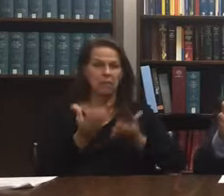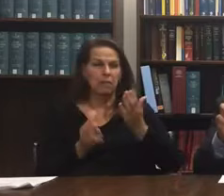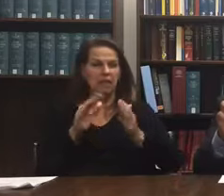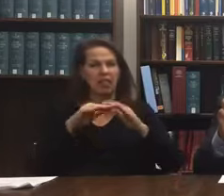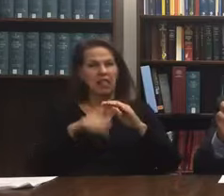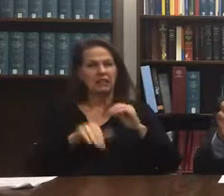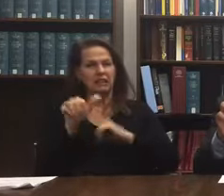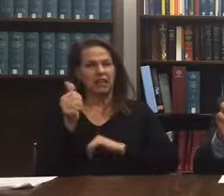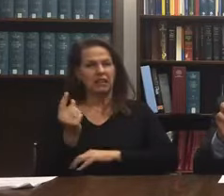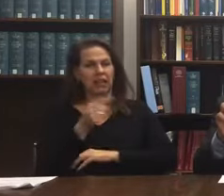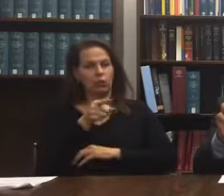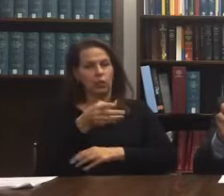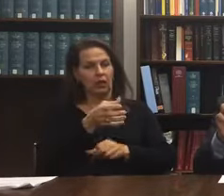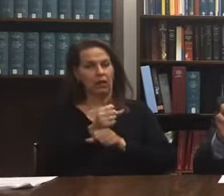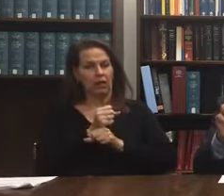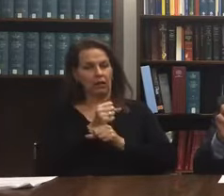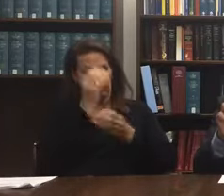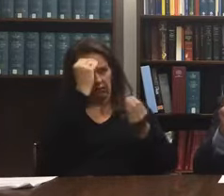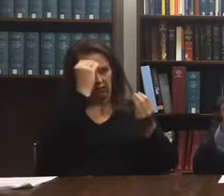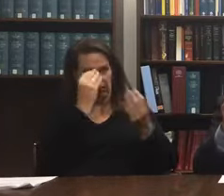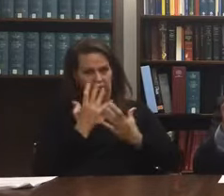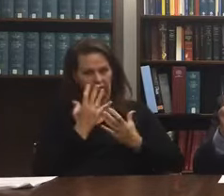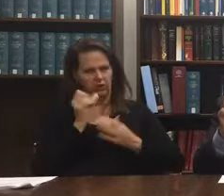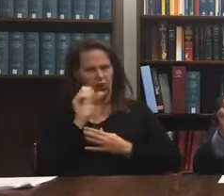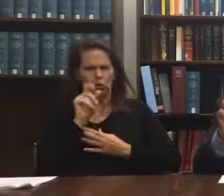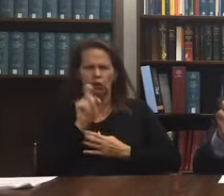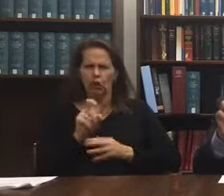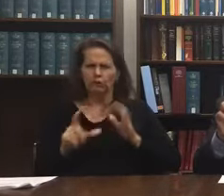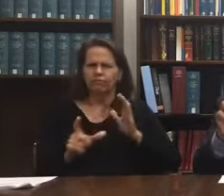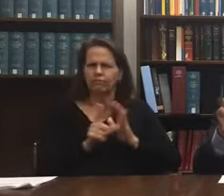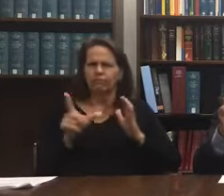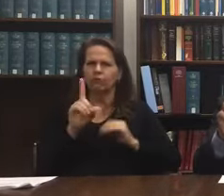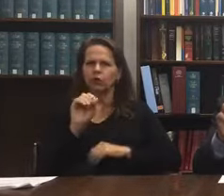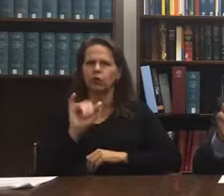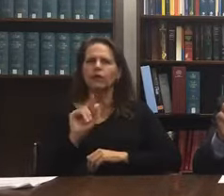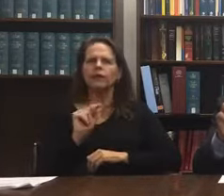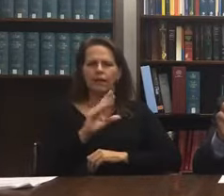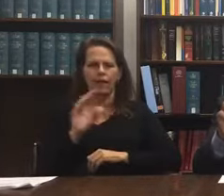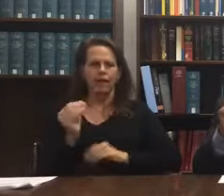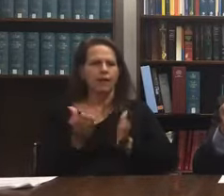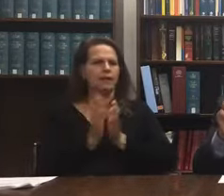get the notice so you should do it right away ask for the appeal ask for